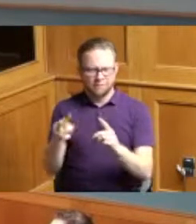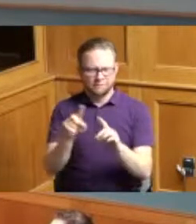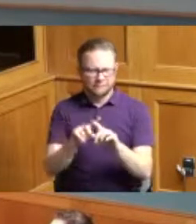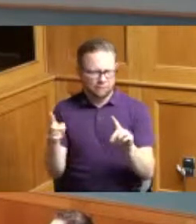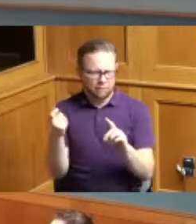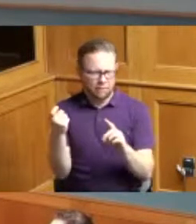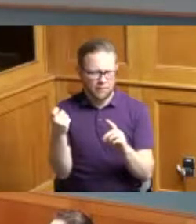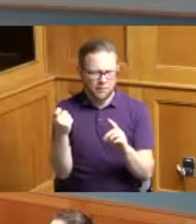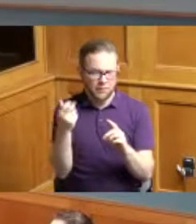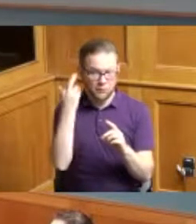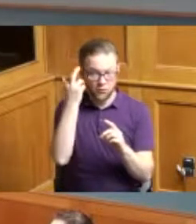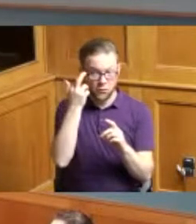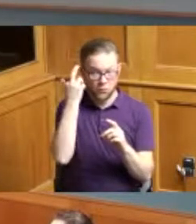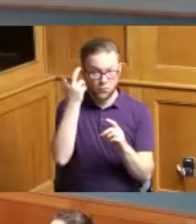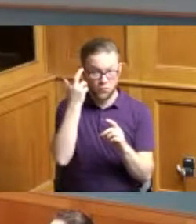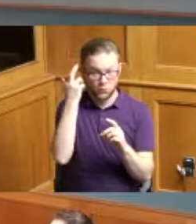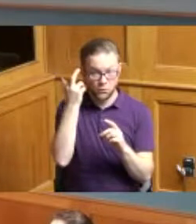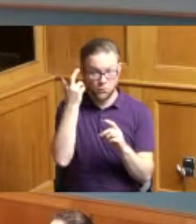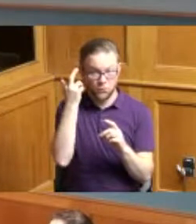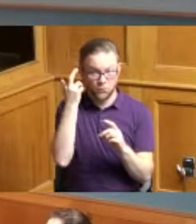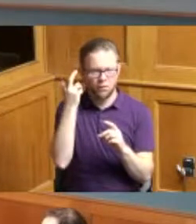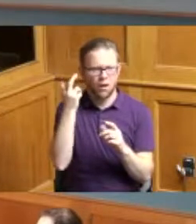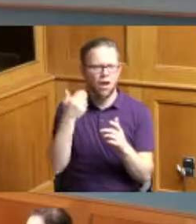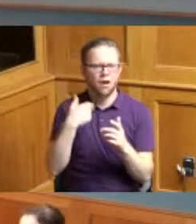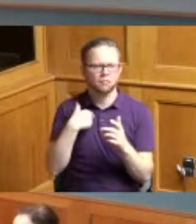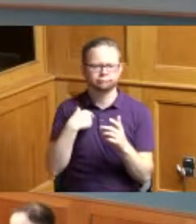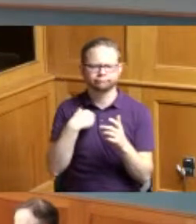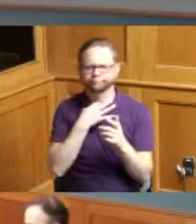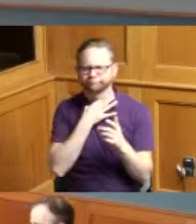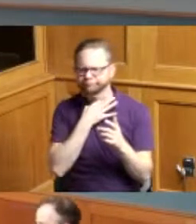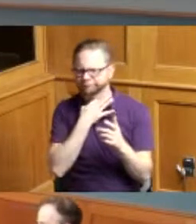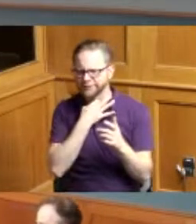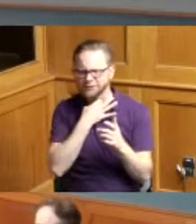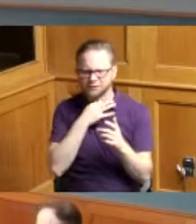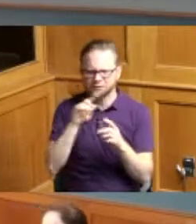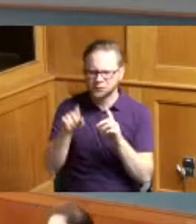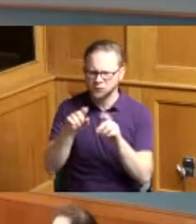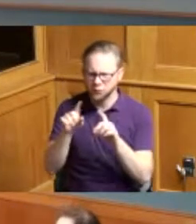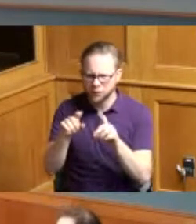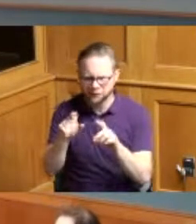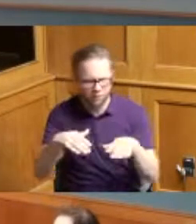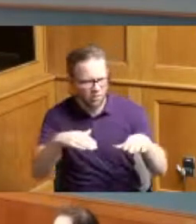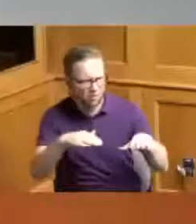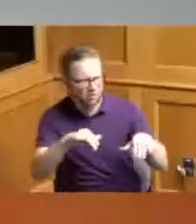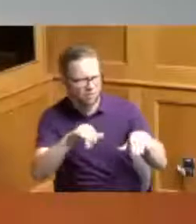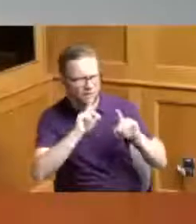only because I have some questions that I just don't have answers to right now so the first